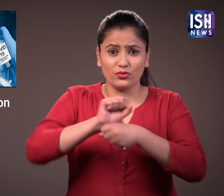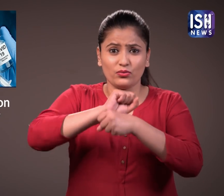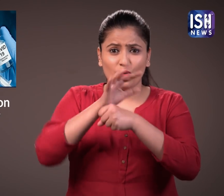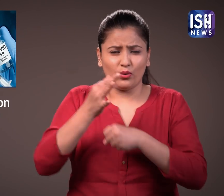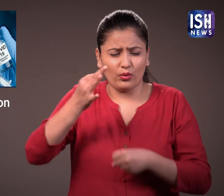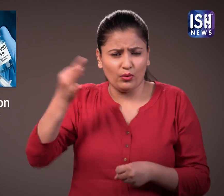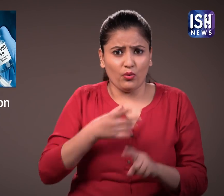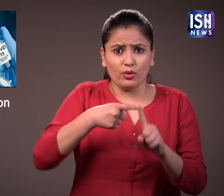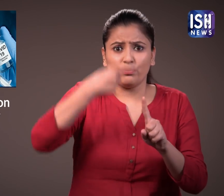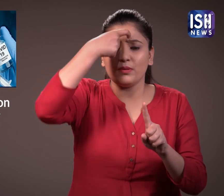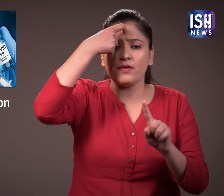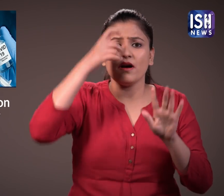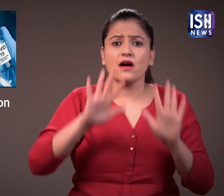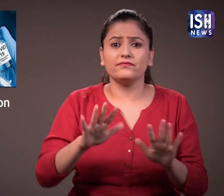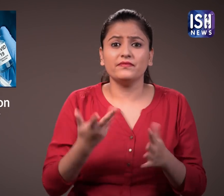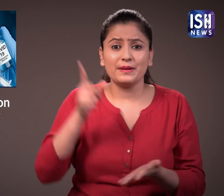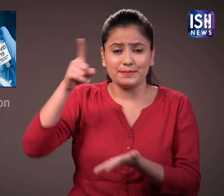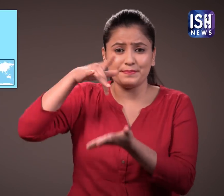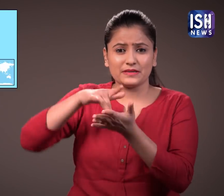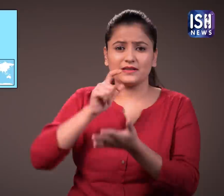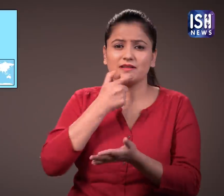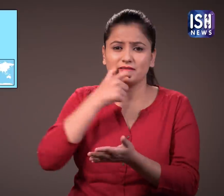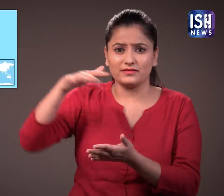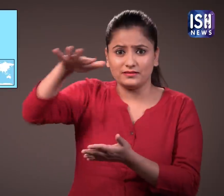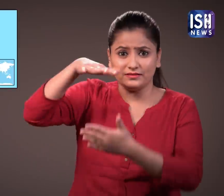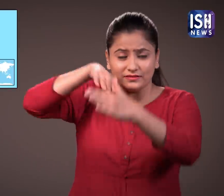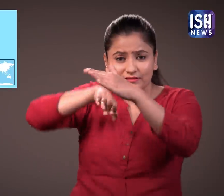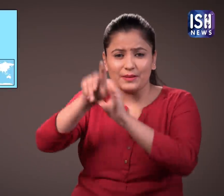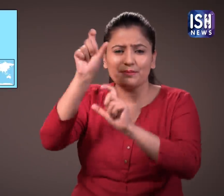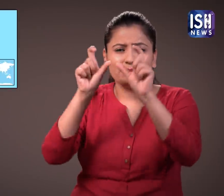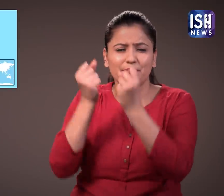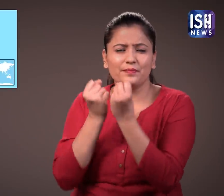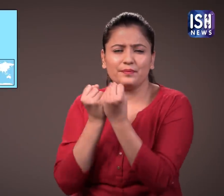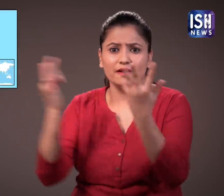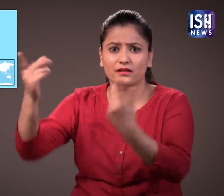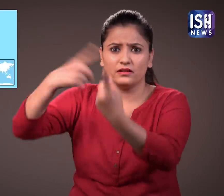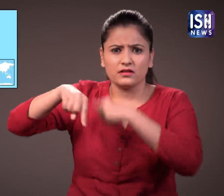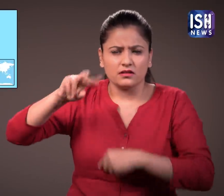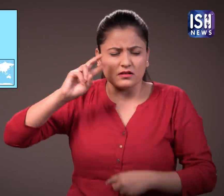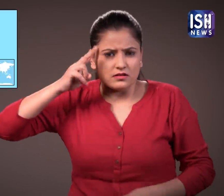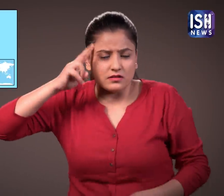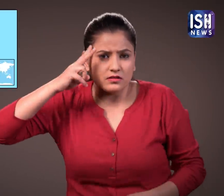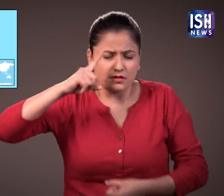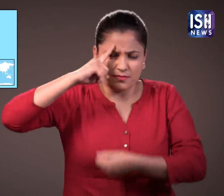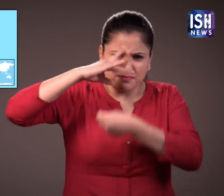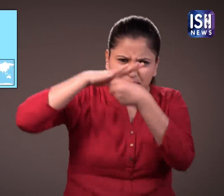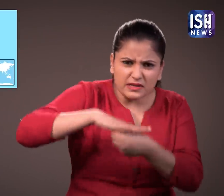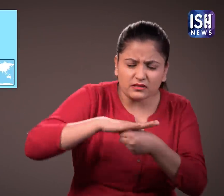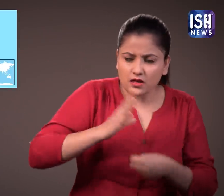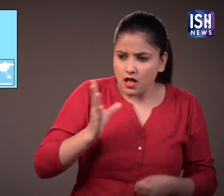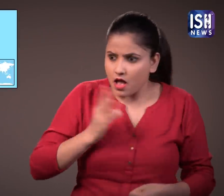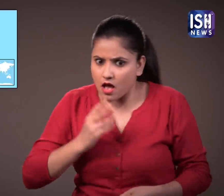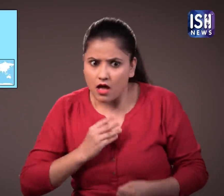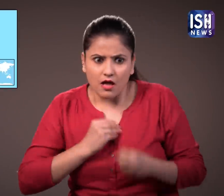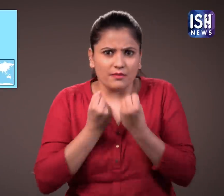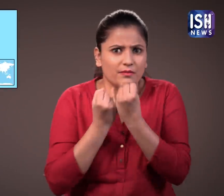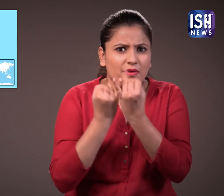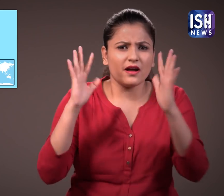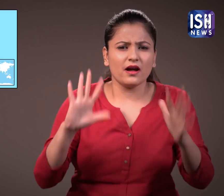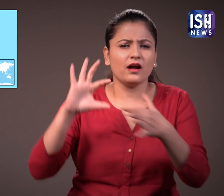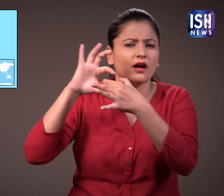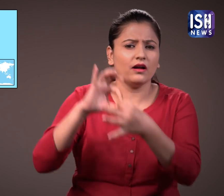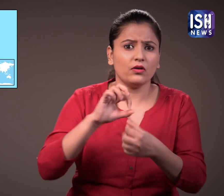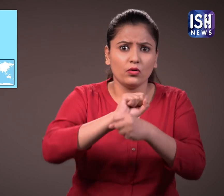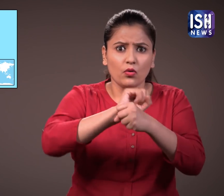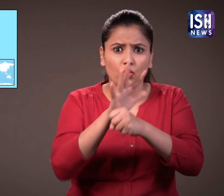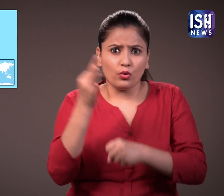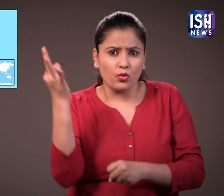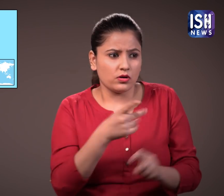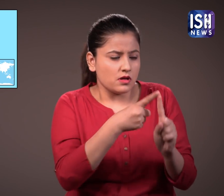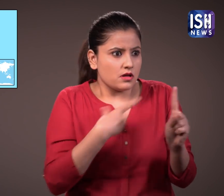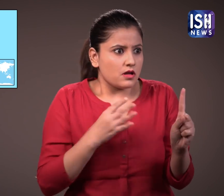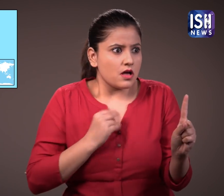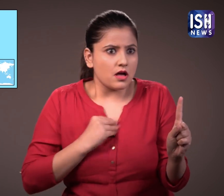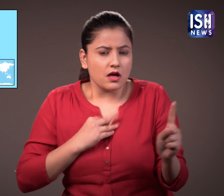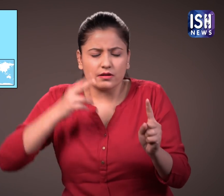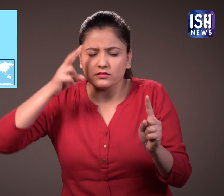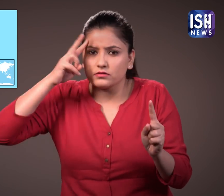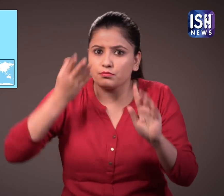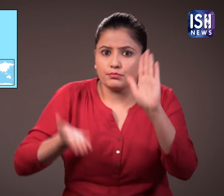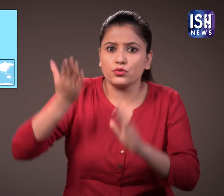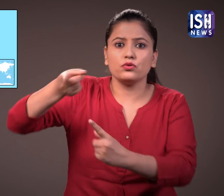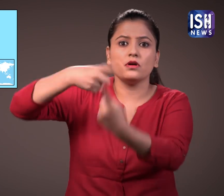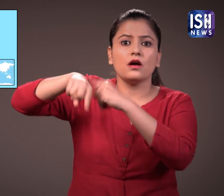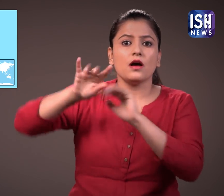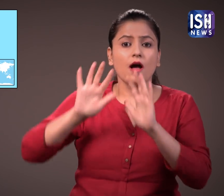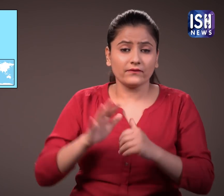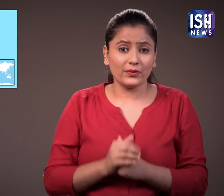Citizens of England are in a state of stress and panic because of the new COVID-19 virus.